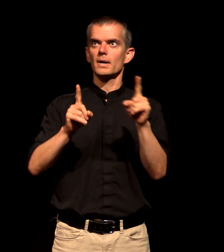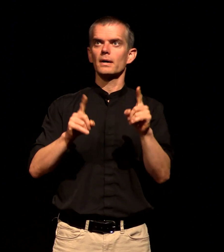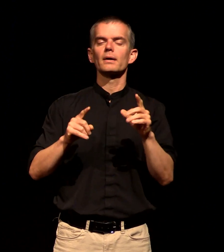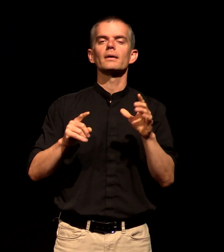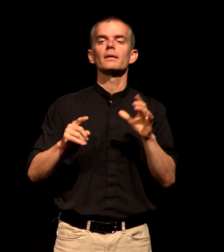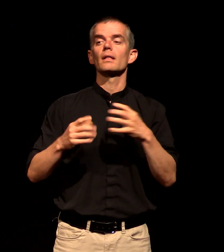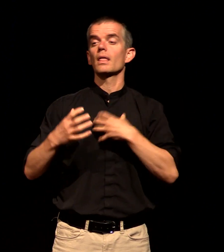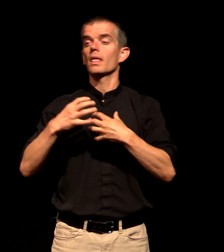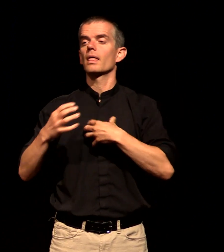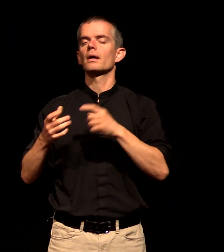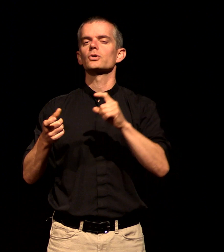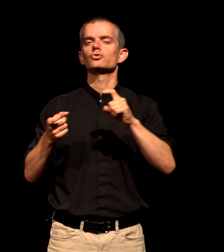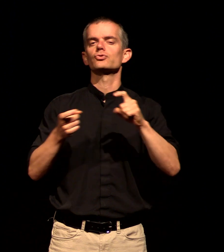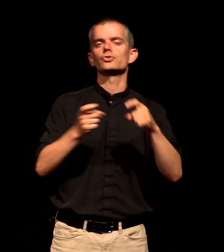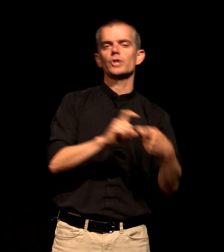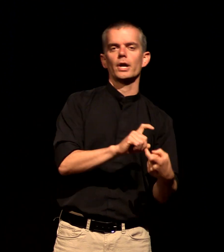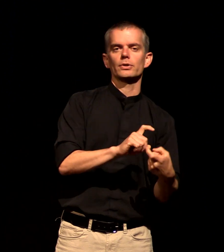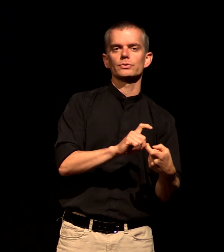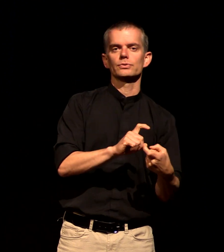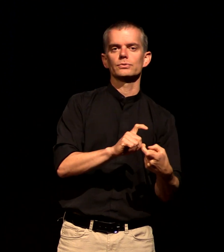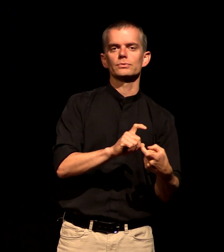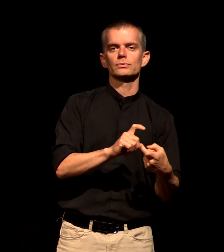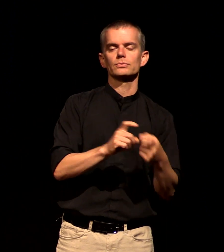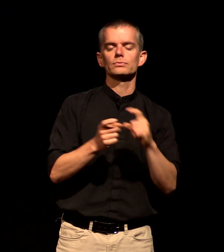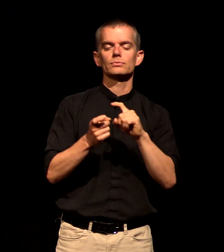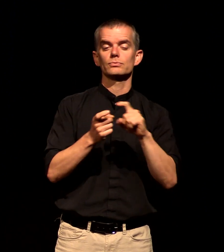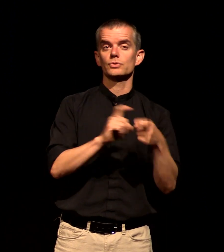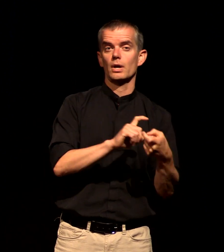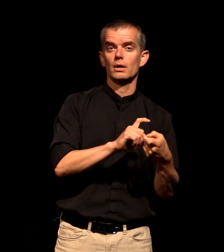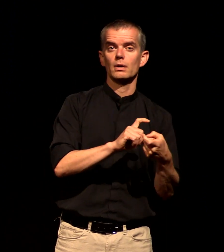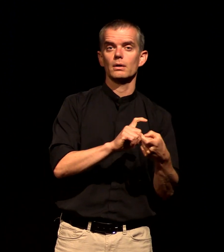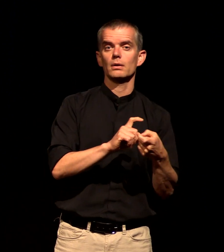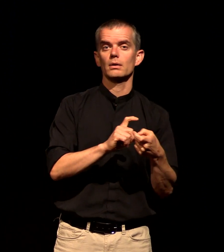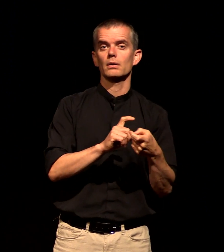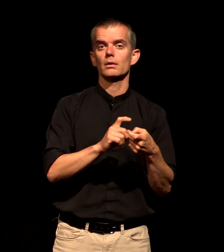he begins to turn the corner. around this corner, we find